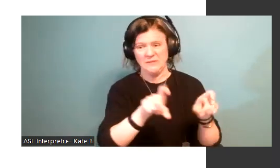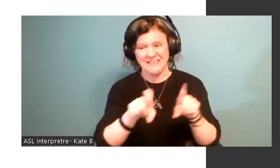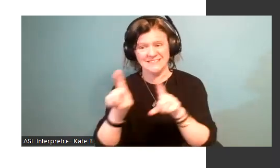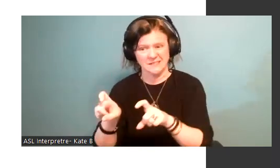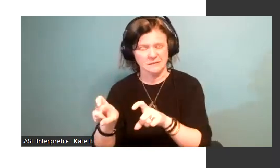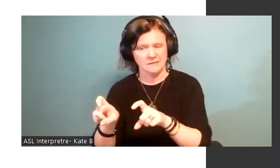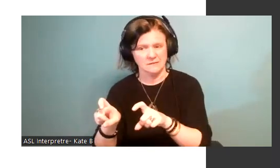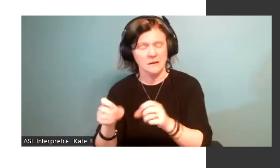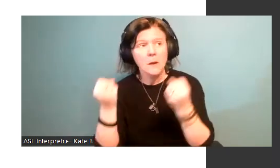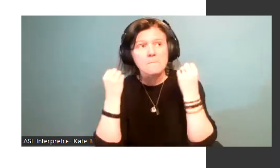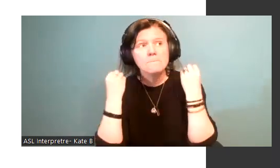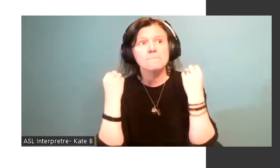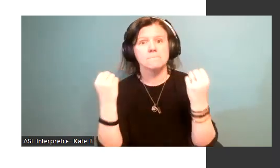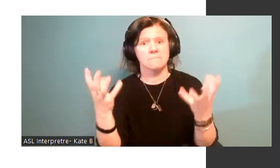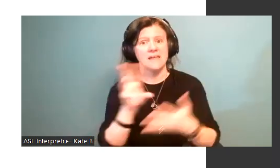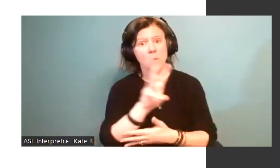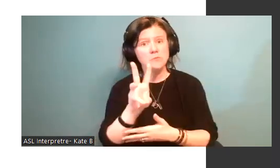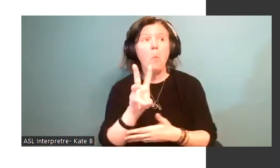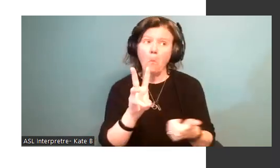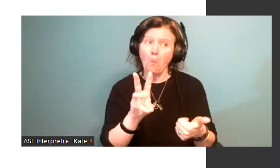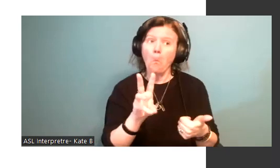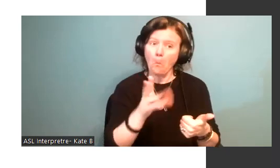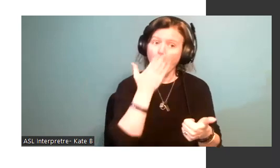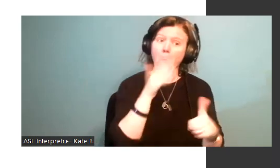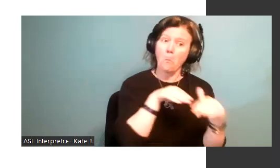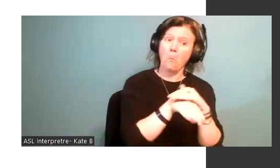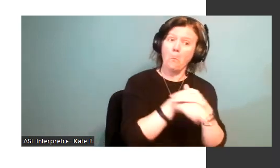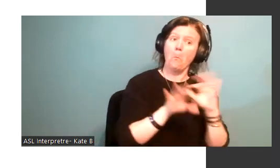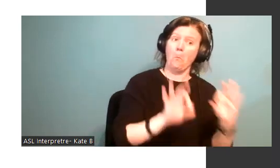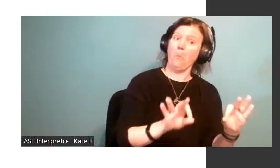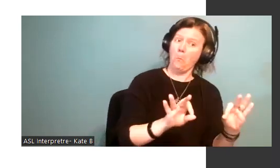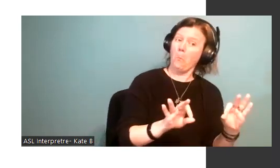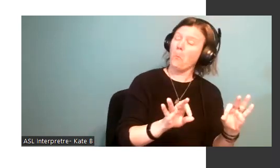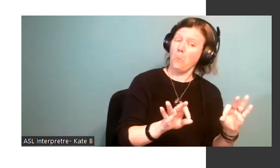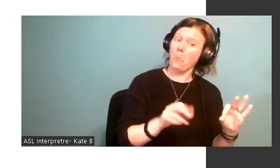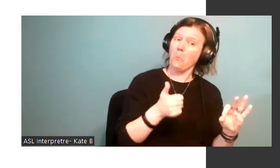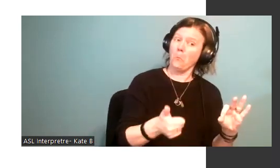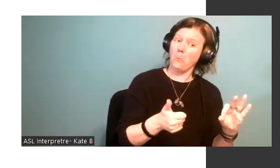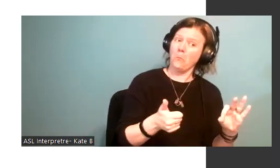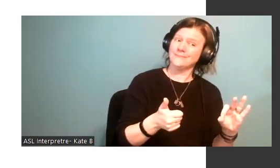about is the more complex stuff with ARIA, the